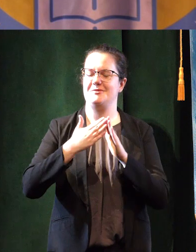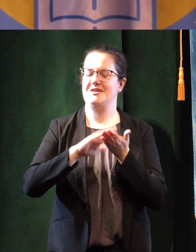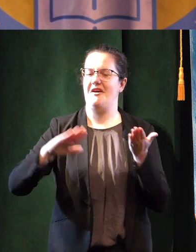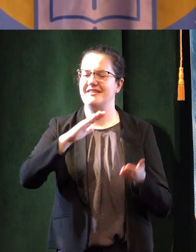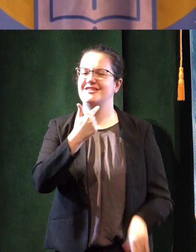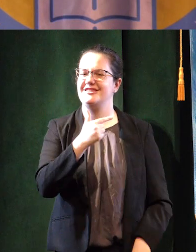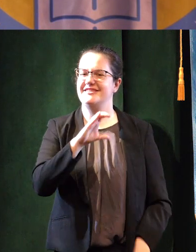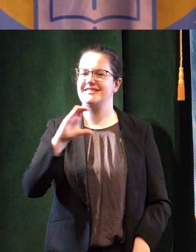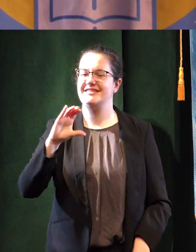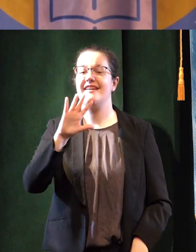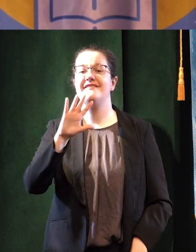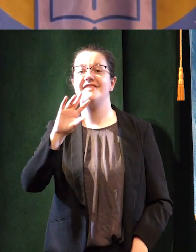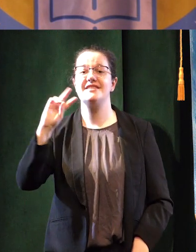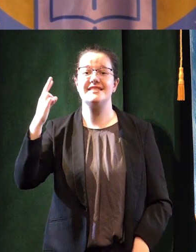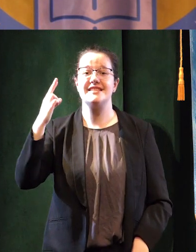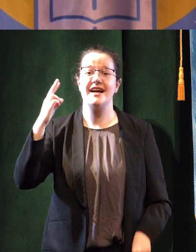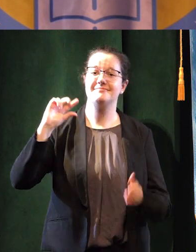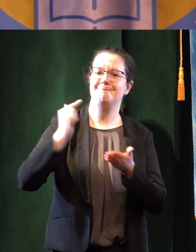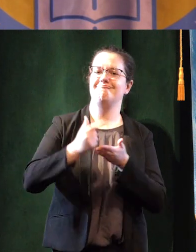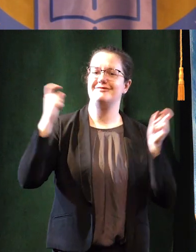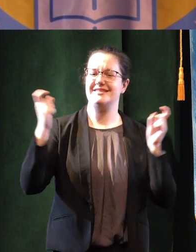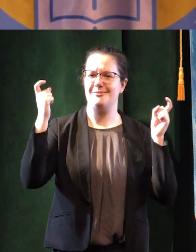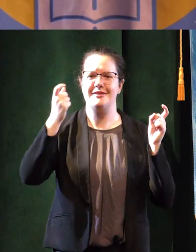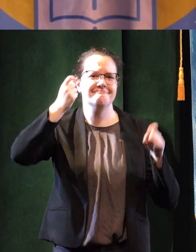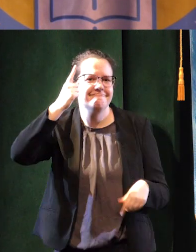ceremony being presented to you in a virtual format during these